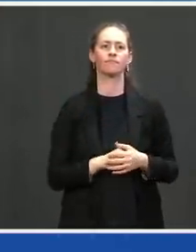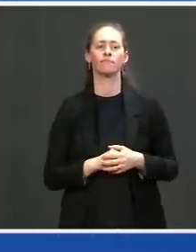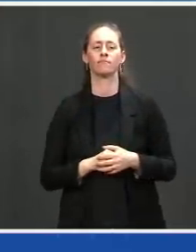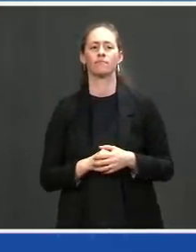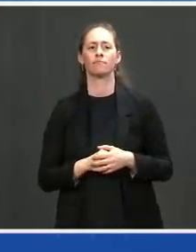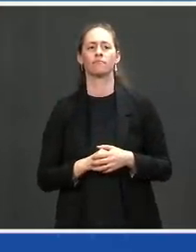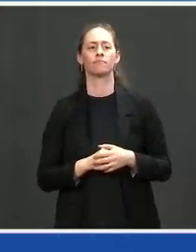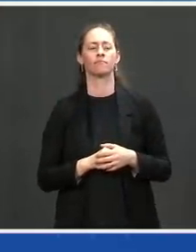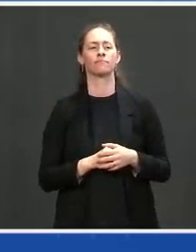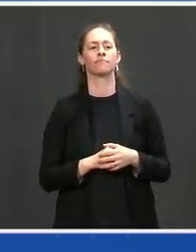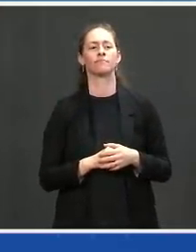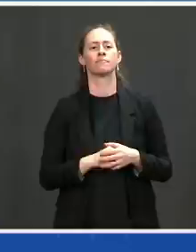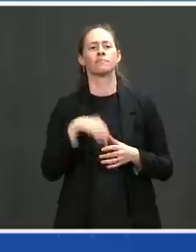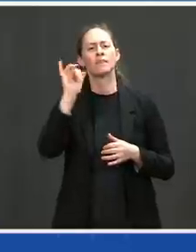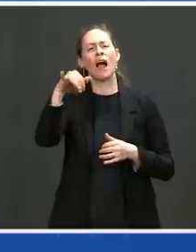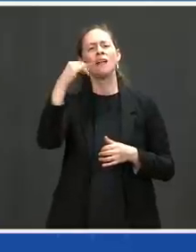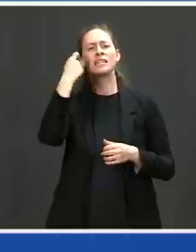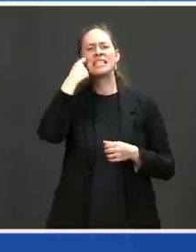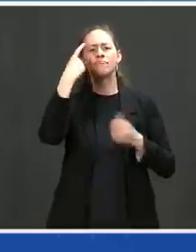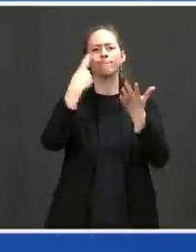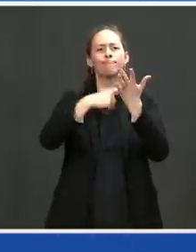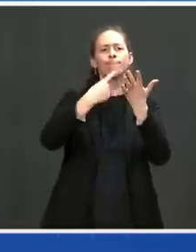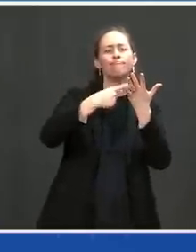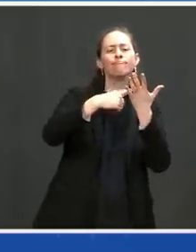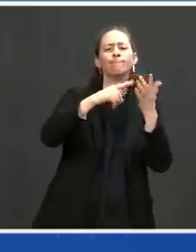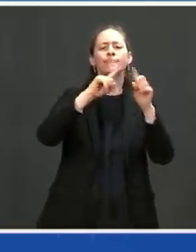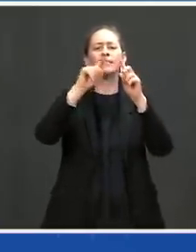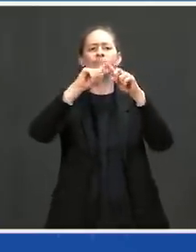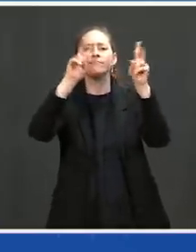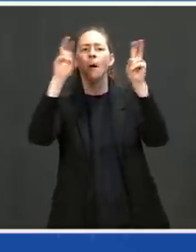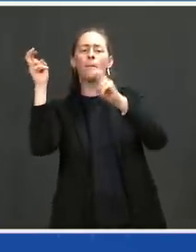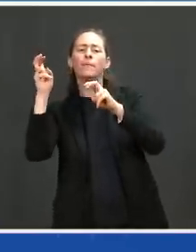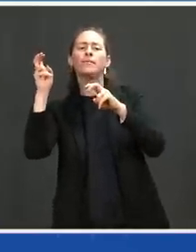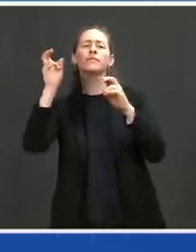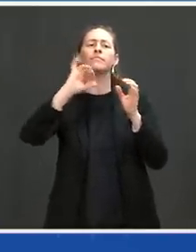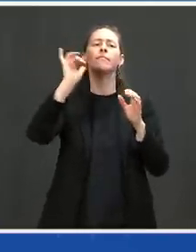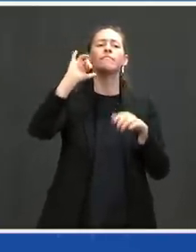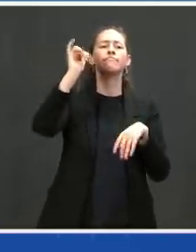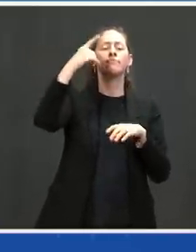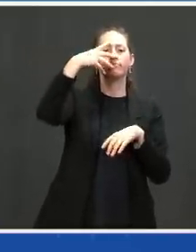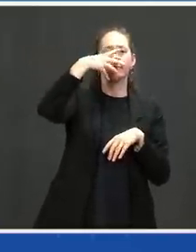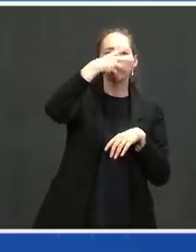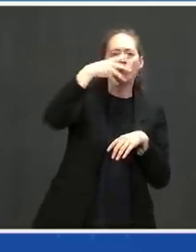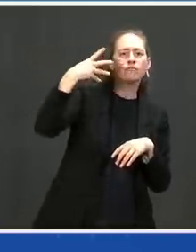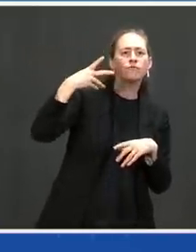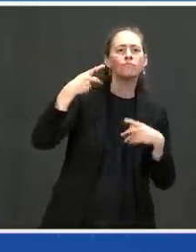at the migrant facilities at the U.S. border, will you commit to allowing journalists